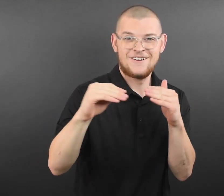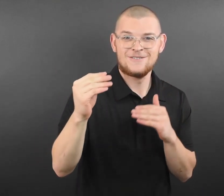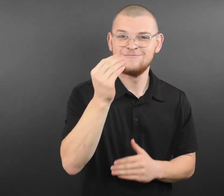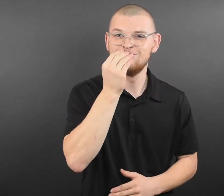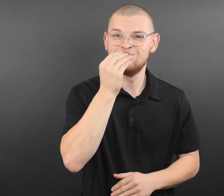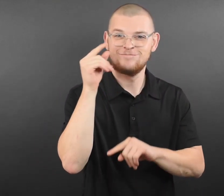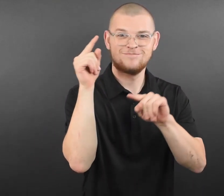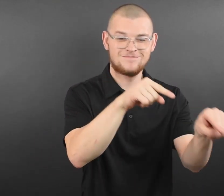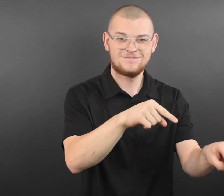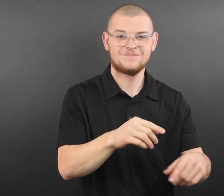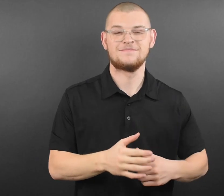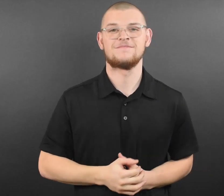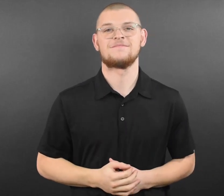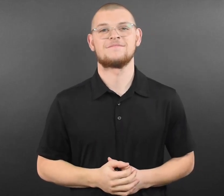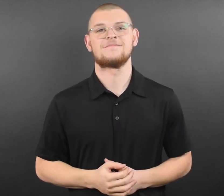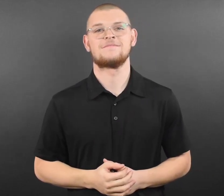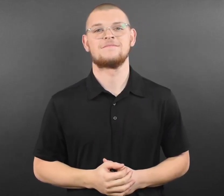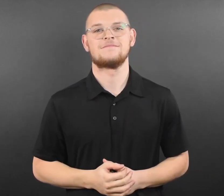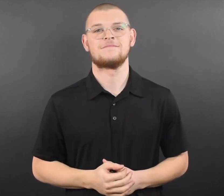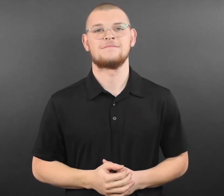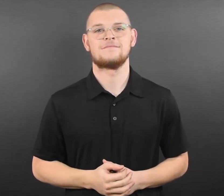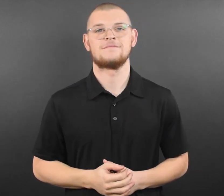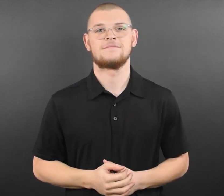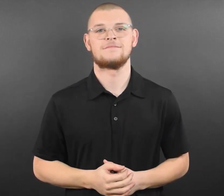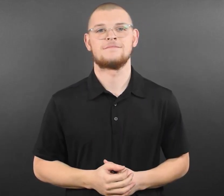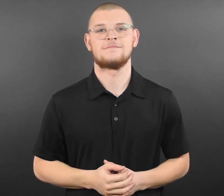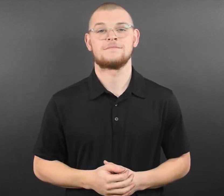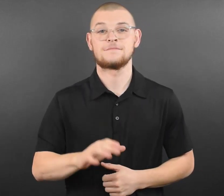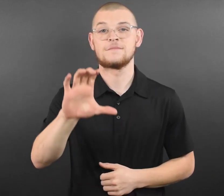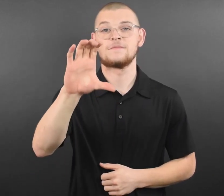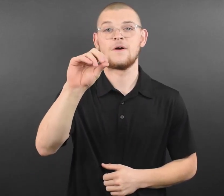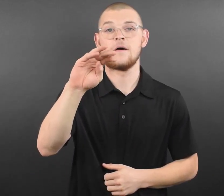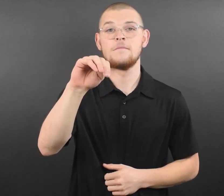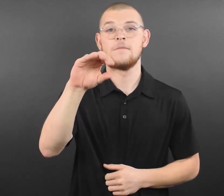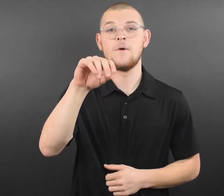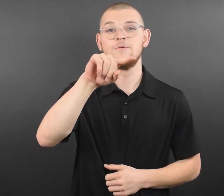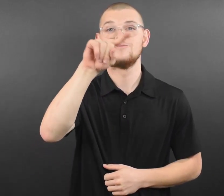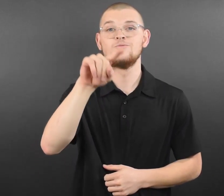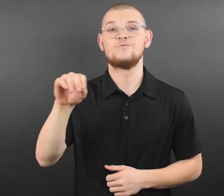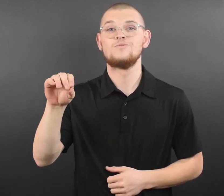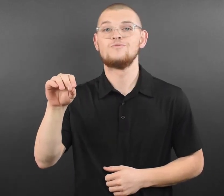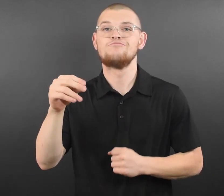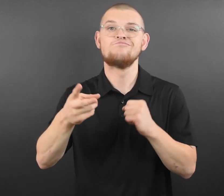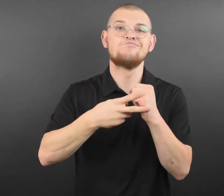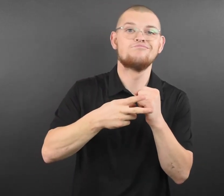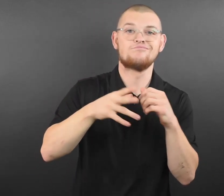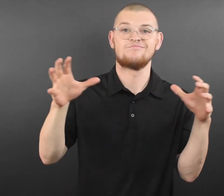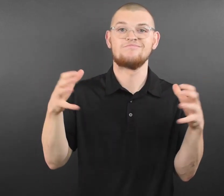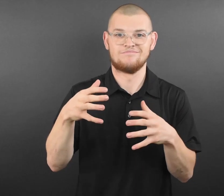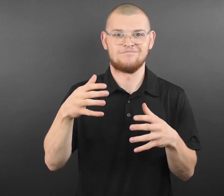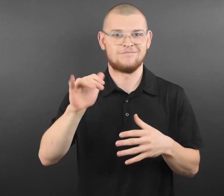● 2 tickets to Still Woozy in the Mainroom at First Avenue on 2/22, 2 shirts, and a $25 gift card to The Depot Tavern. ● 2 tickets to Hippo Campus at the Armory